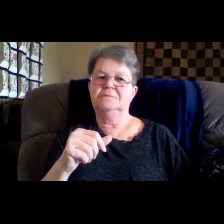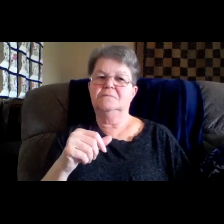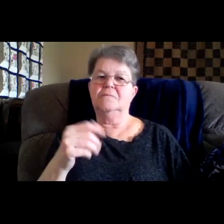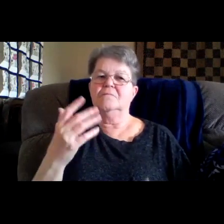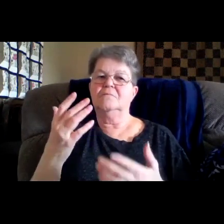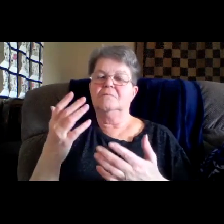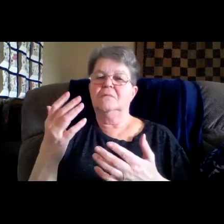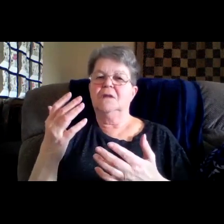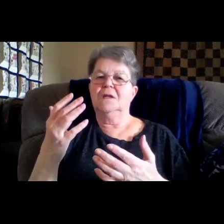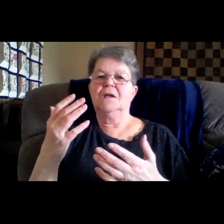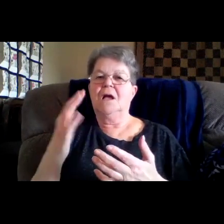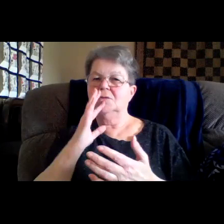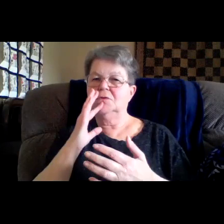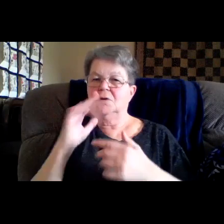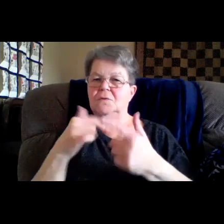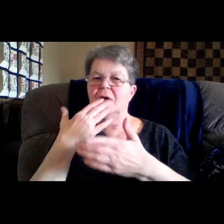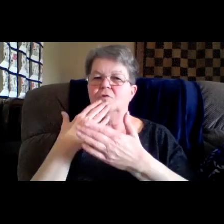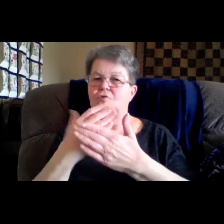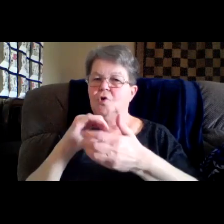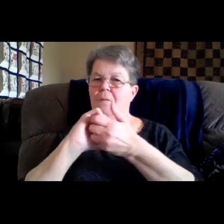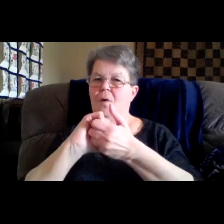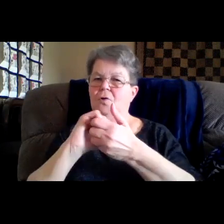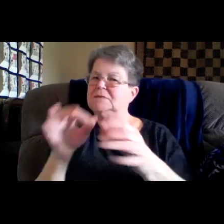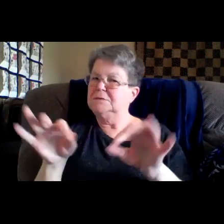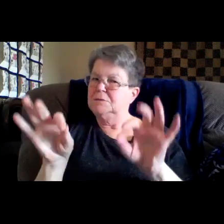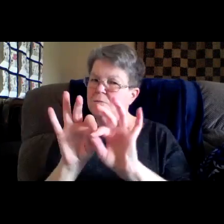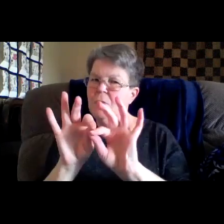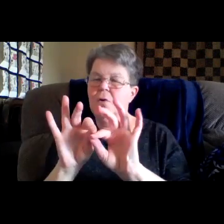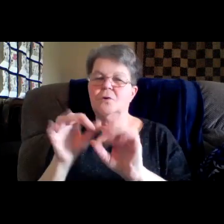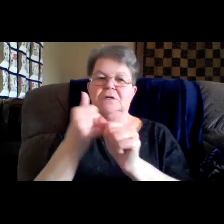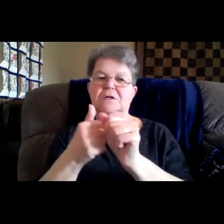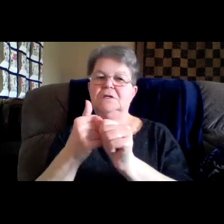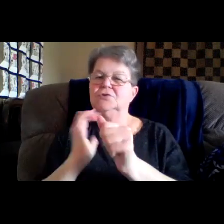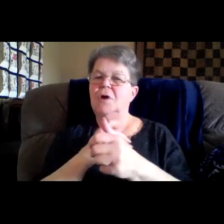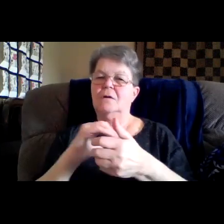Like I talked about, good partners are essential. Each of our partners has brought something different